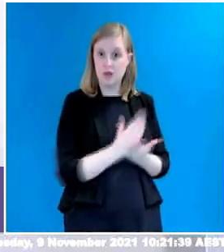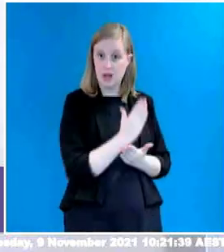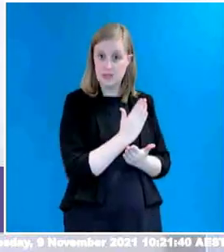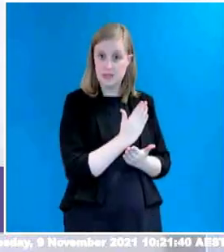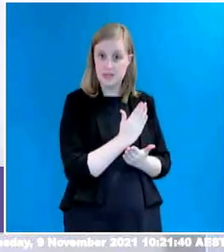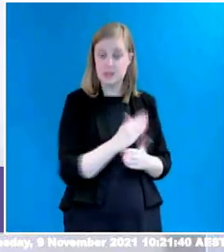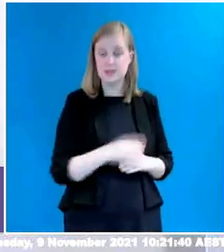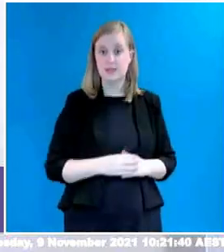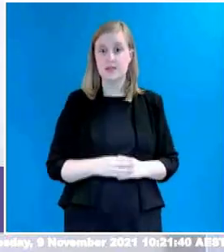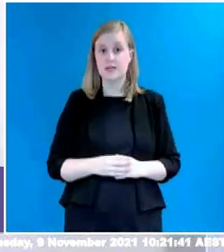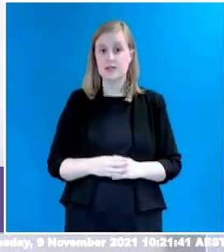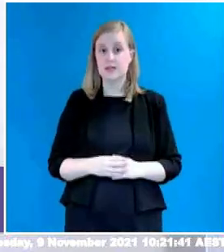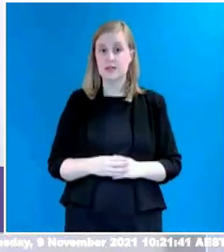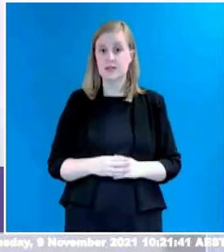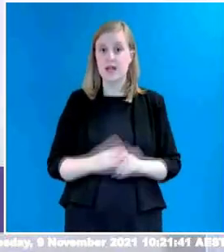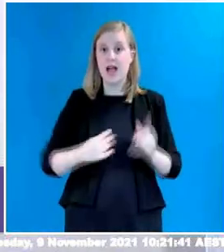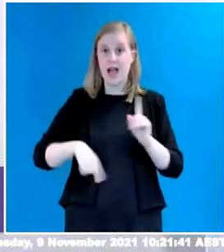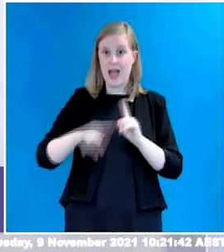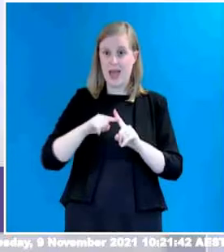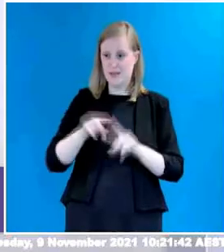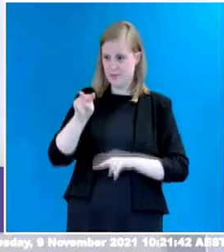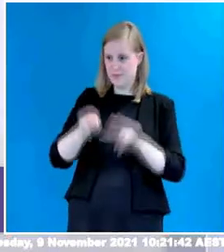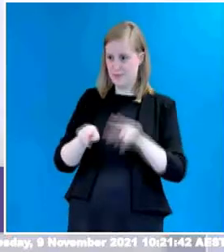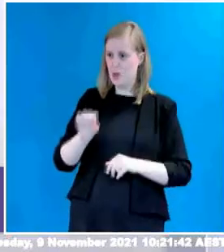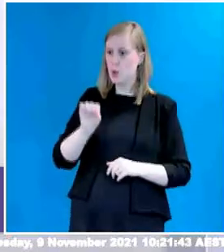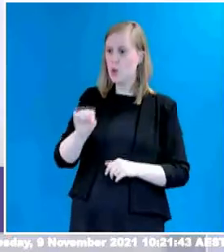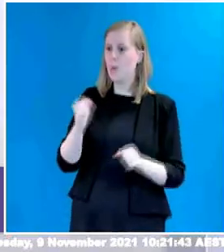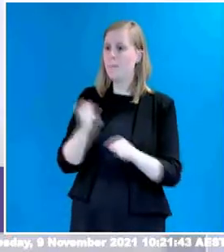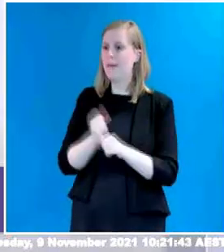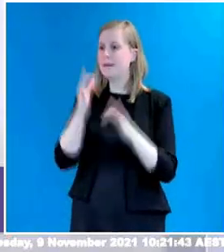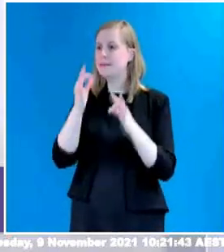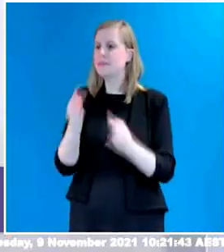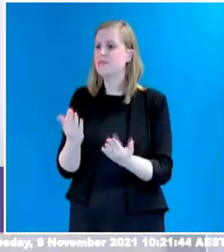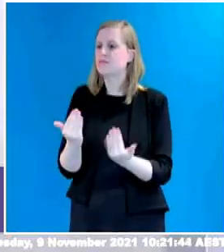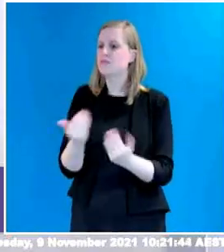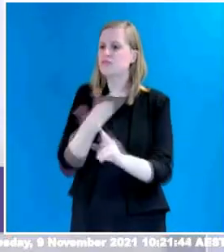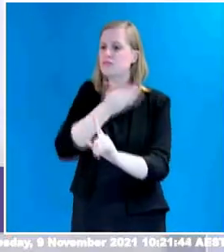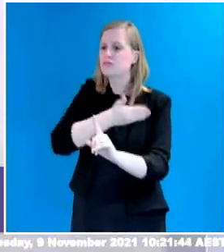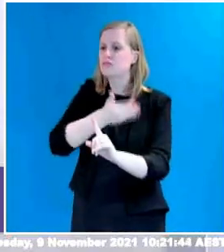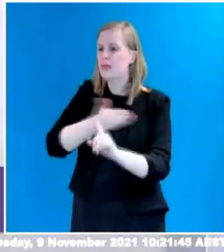been made and to determine whether there has been proper consideration.